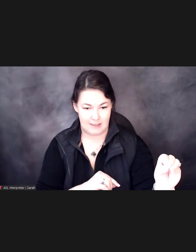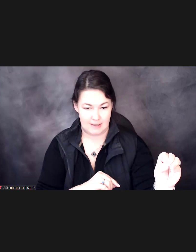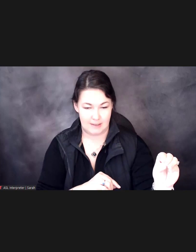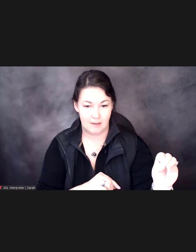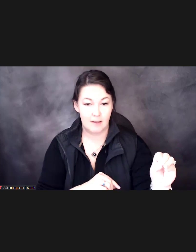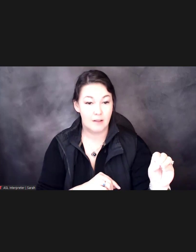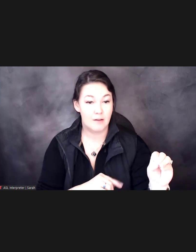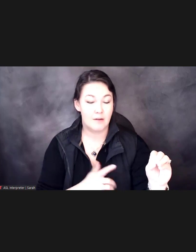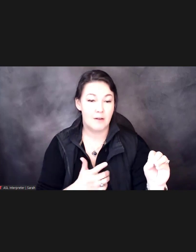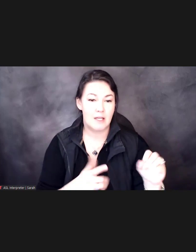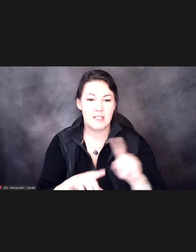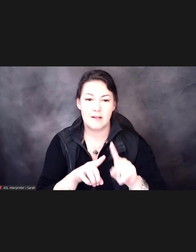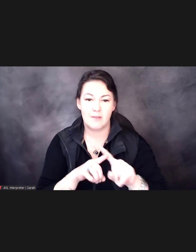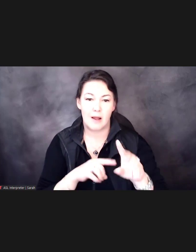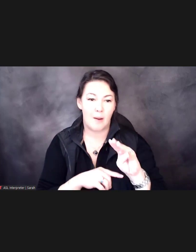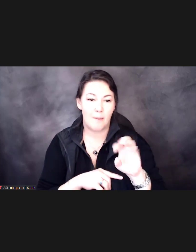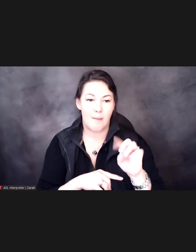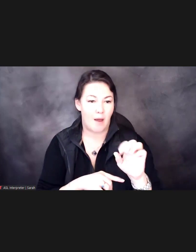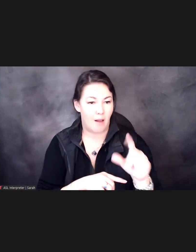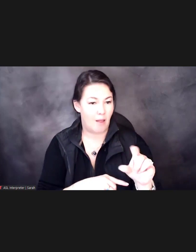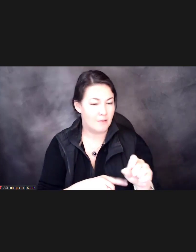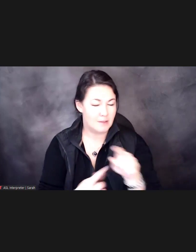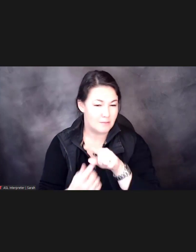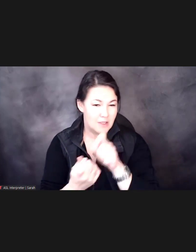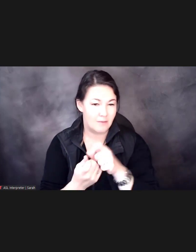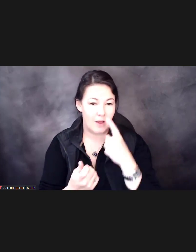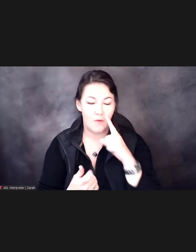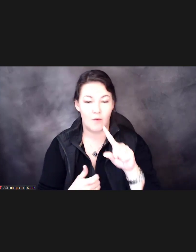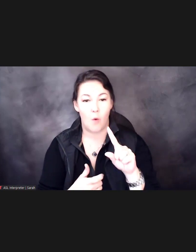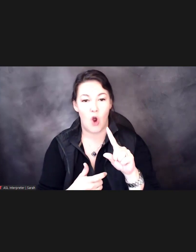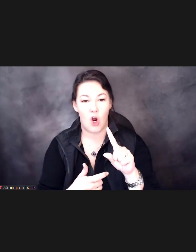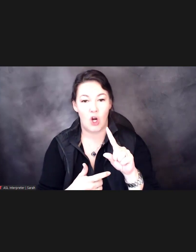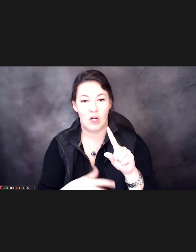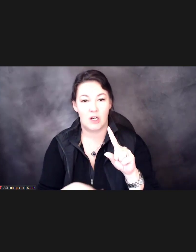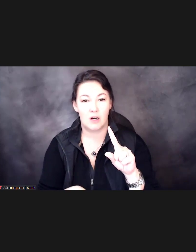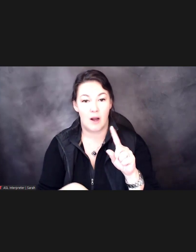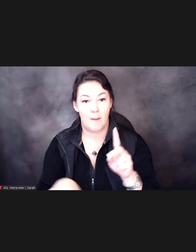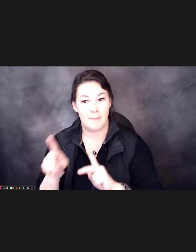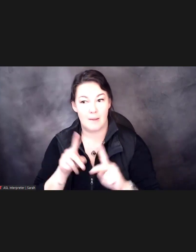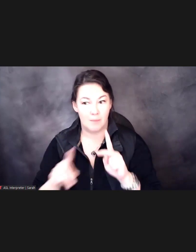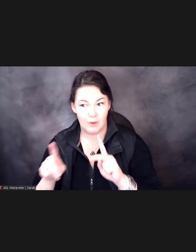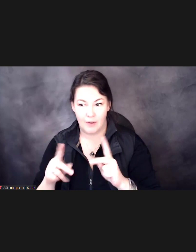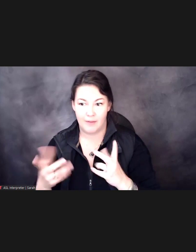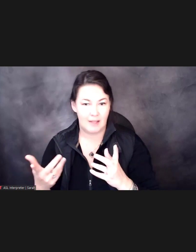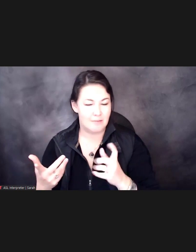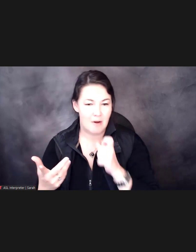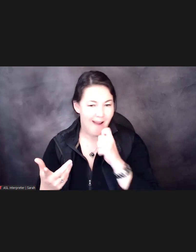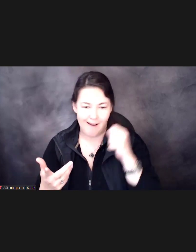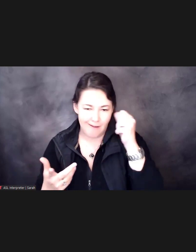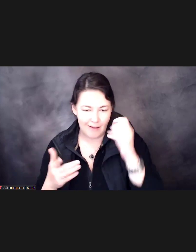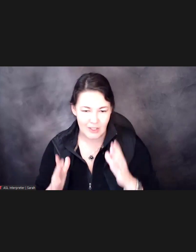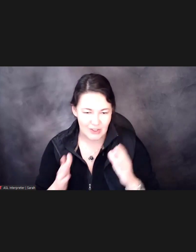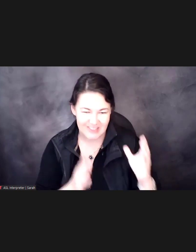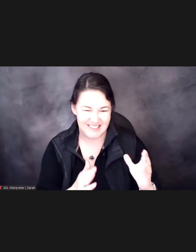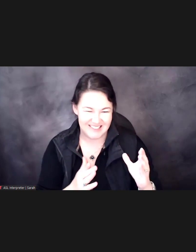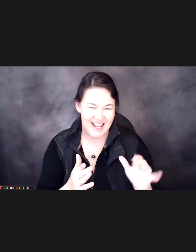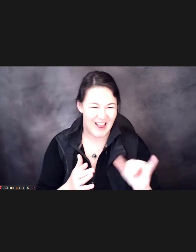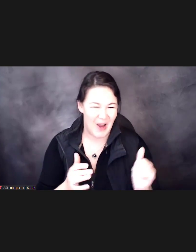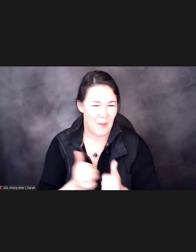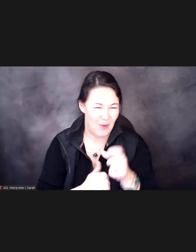different companies and in models designed specifically for screening by lay individuals, um, such as most of you who are